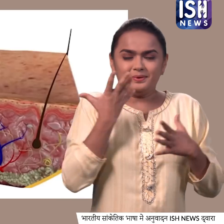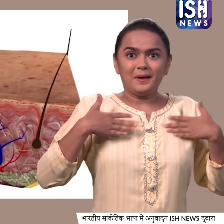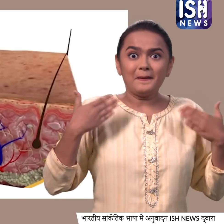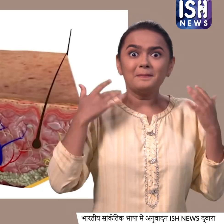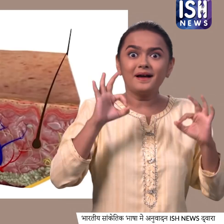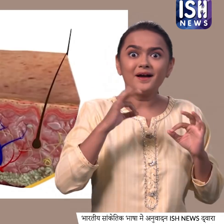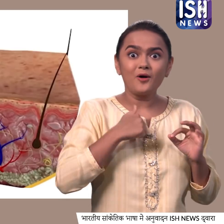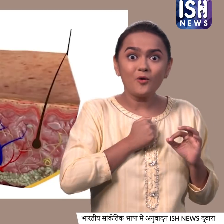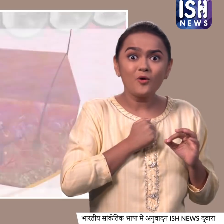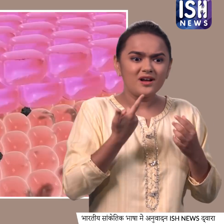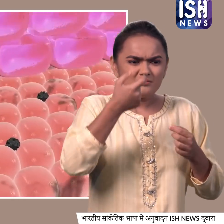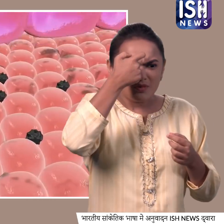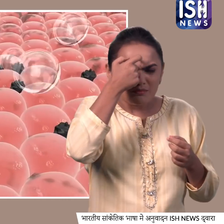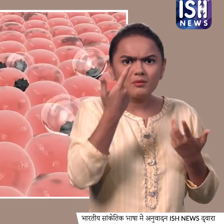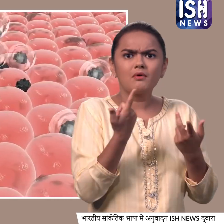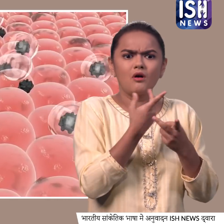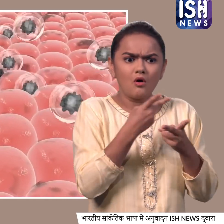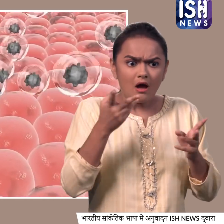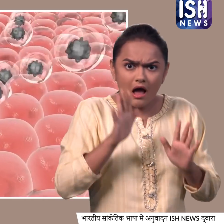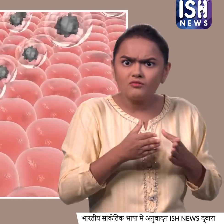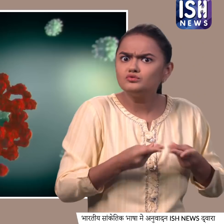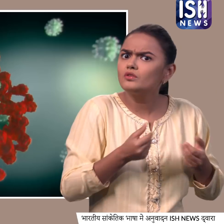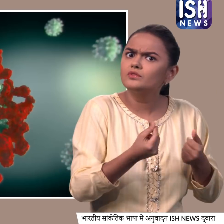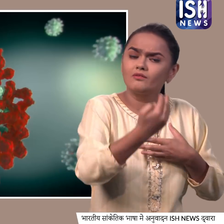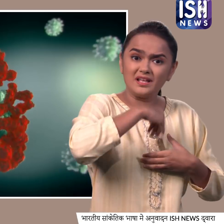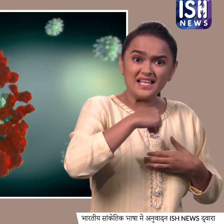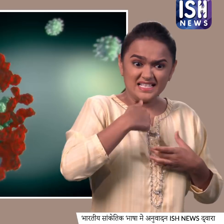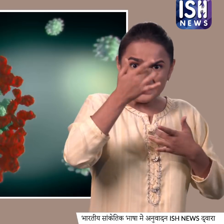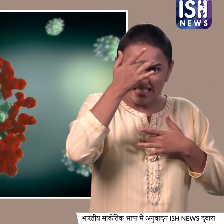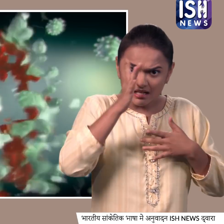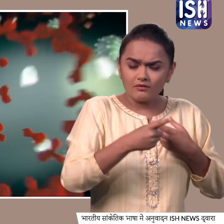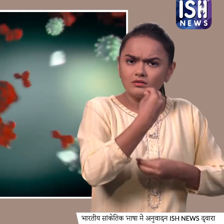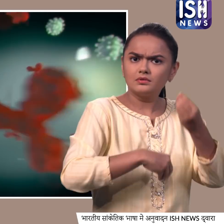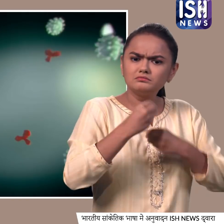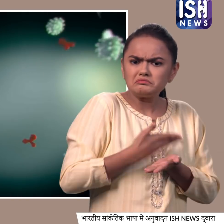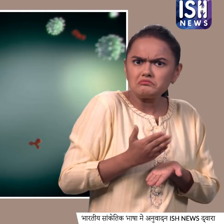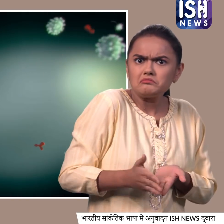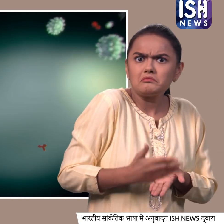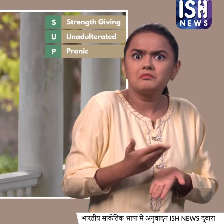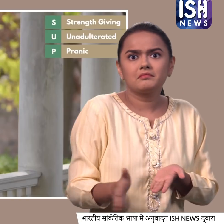it helps with your body's repair and regeneration and eliminates the diseases inside you